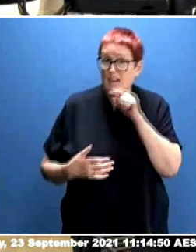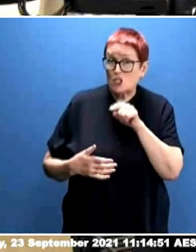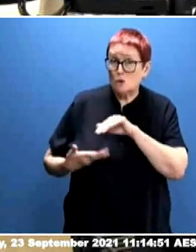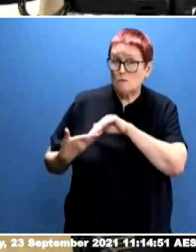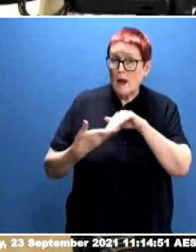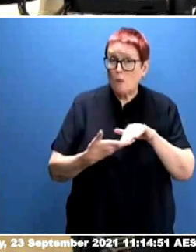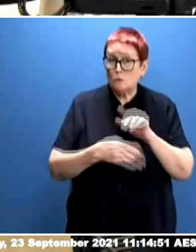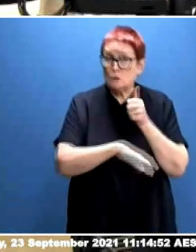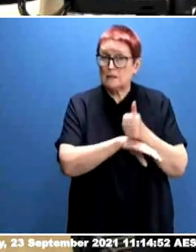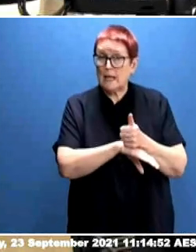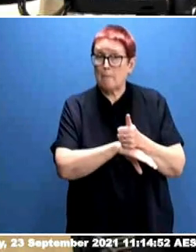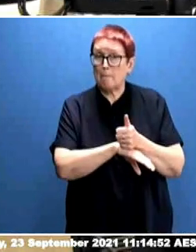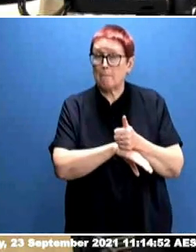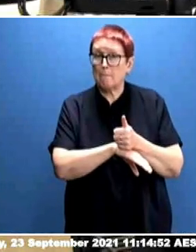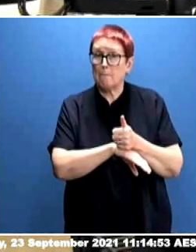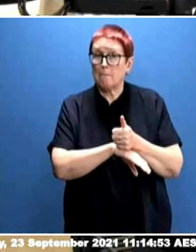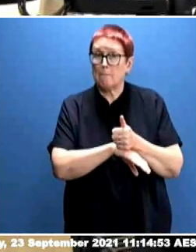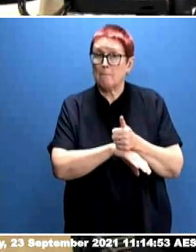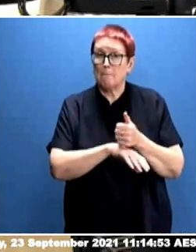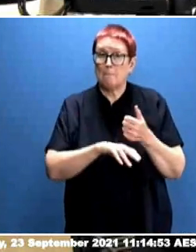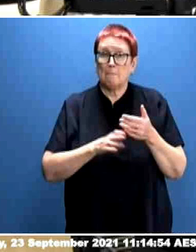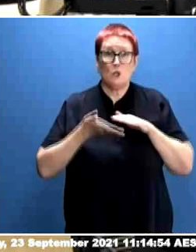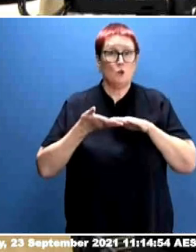what might be done for this aspect of transition out of Secure Care?